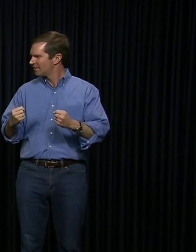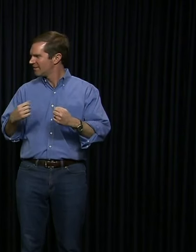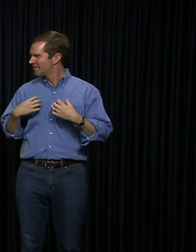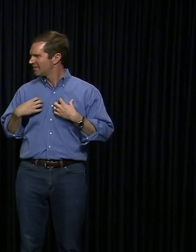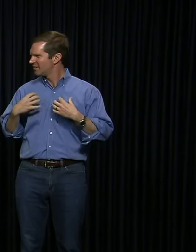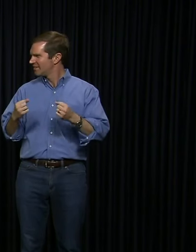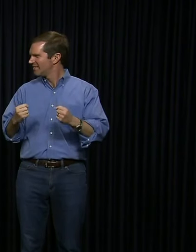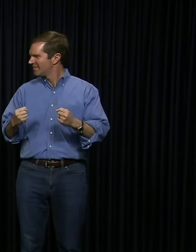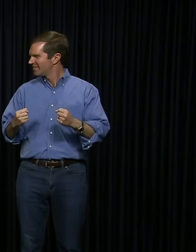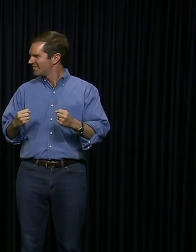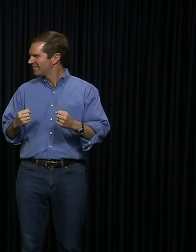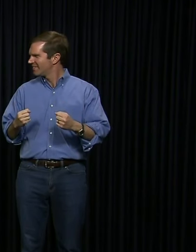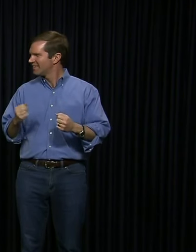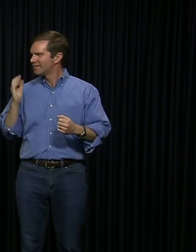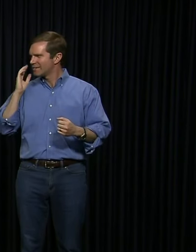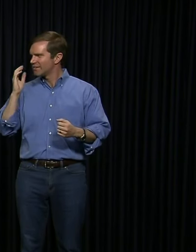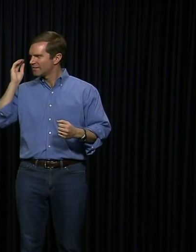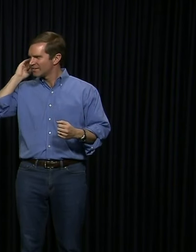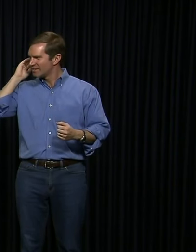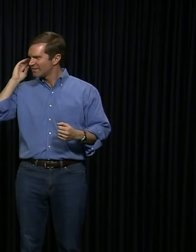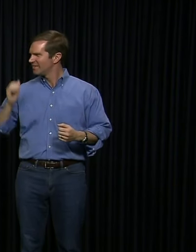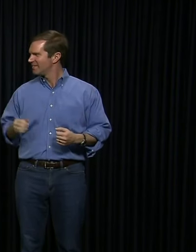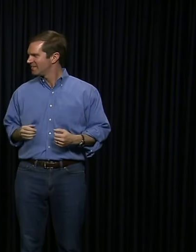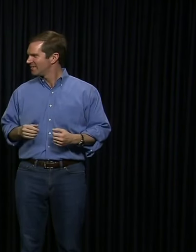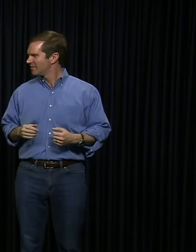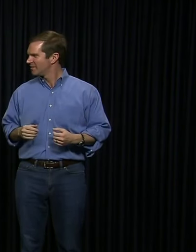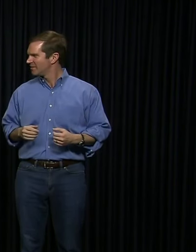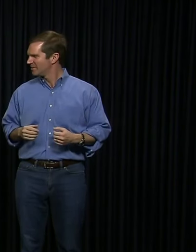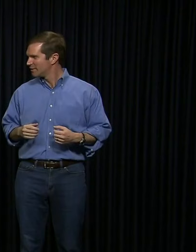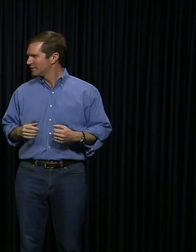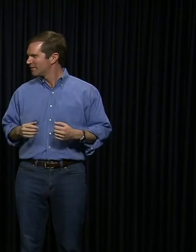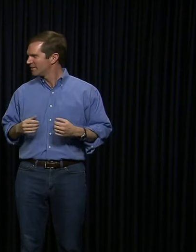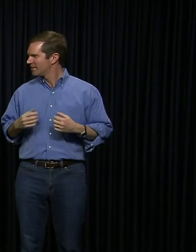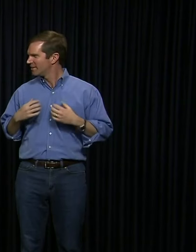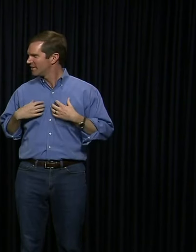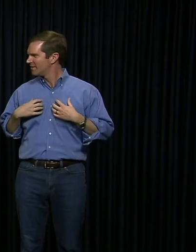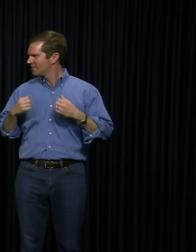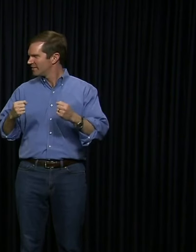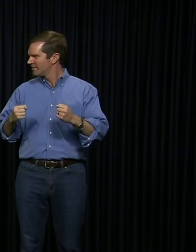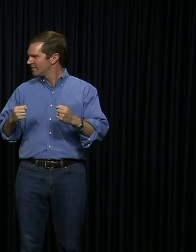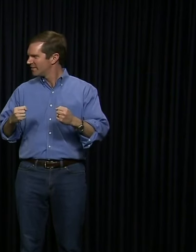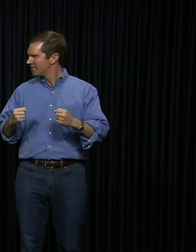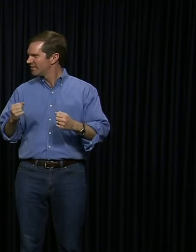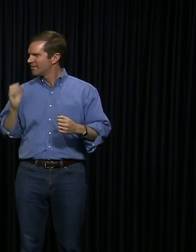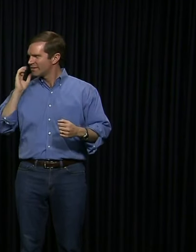JUST PEOPLE'S BEST GUESSES, AND WE STILL DON'T KNOW EXACTLY WHERE THIS IS GOING.